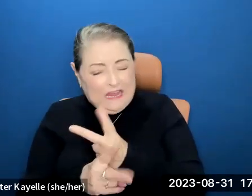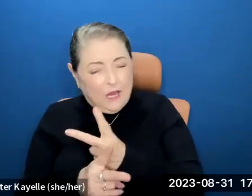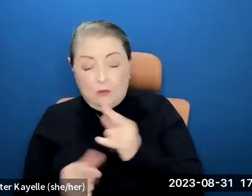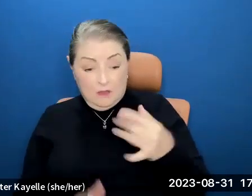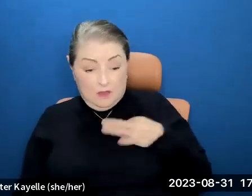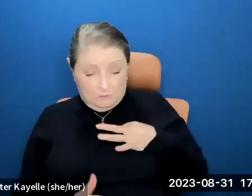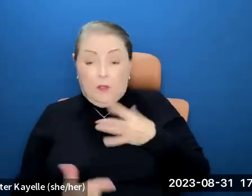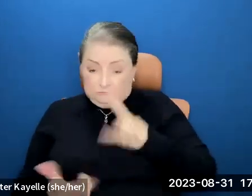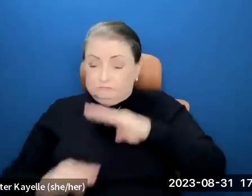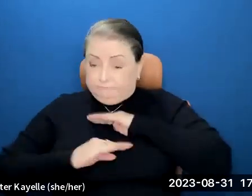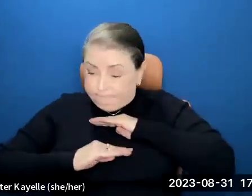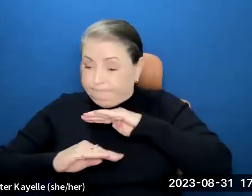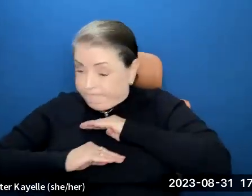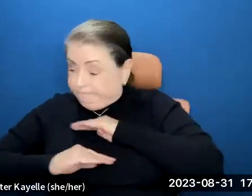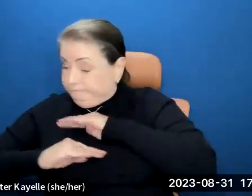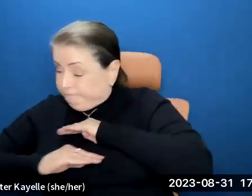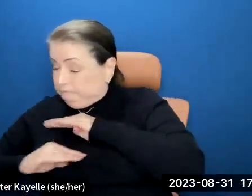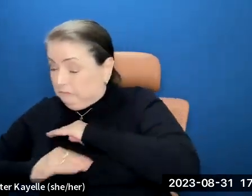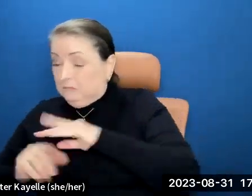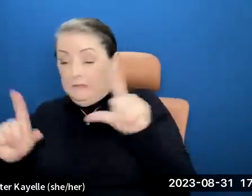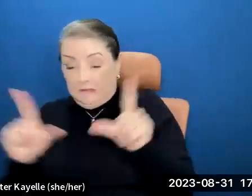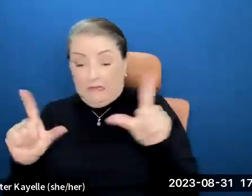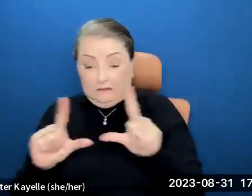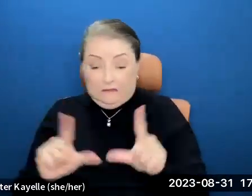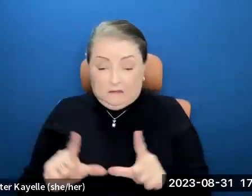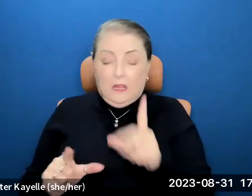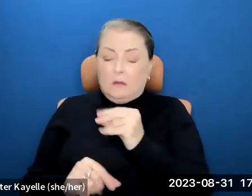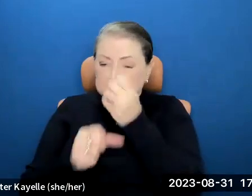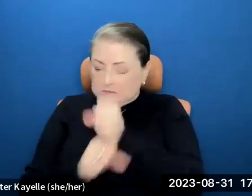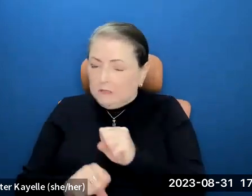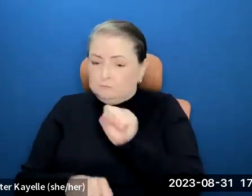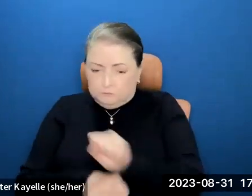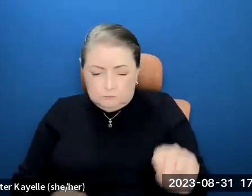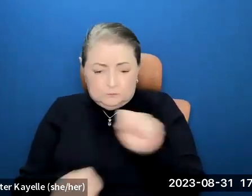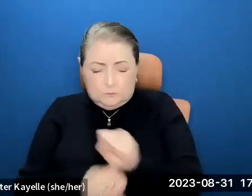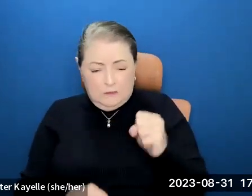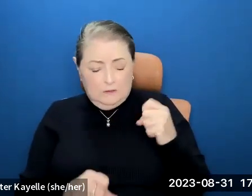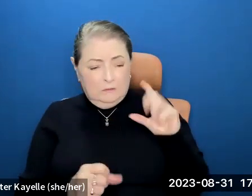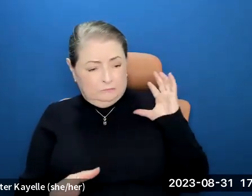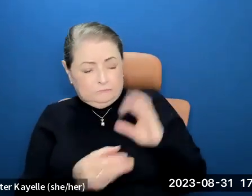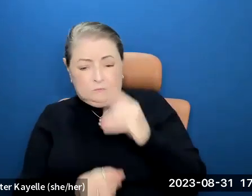licensing requirements to become licensed and has been safely practicing for a year requiring them